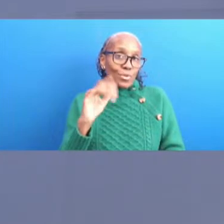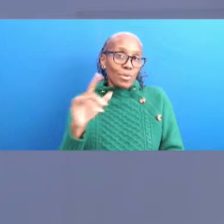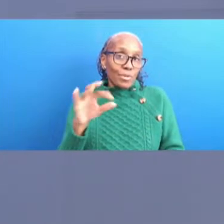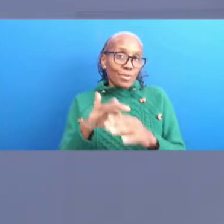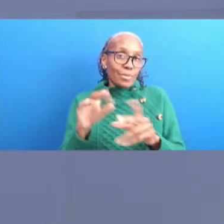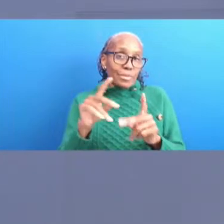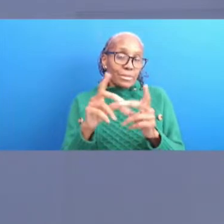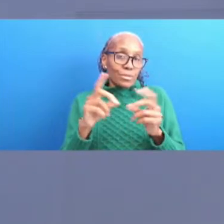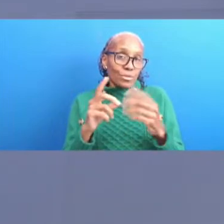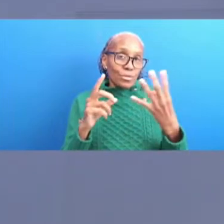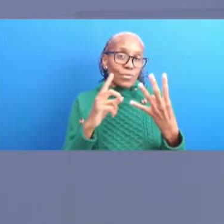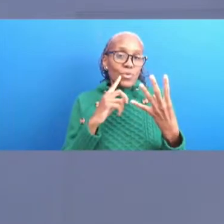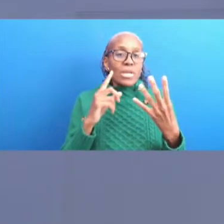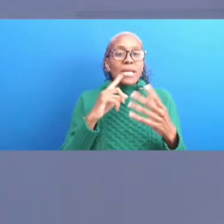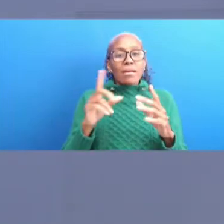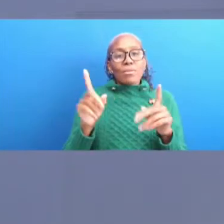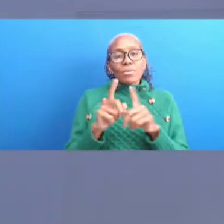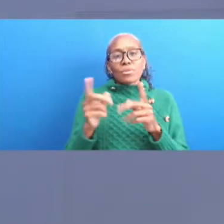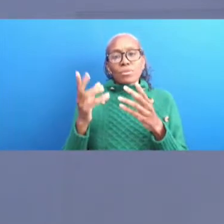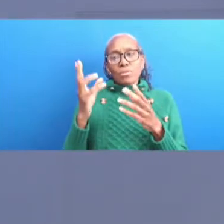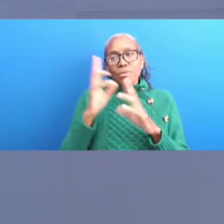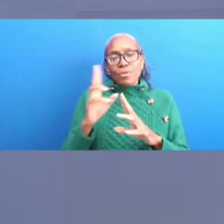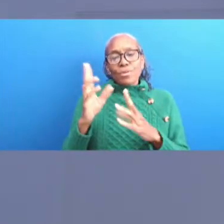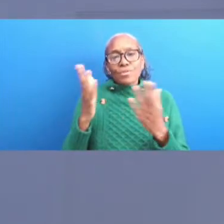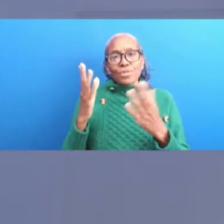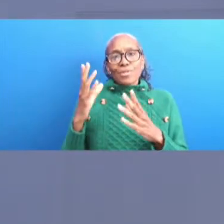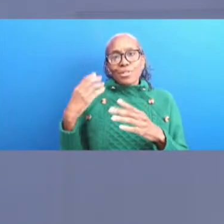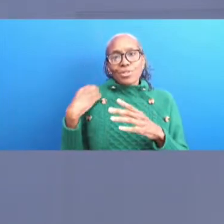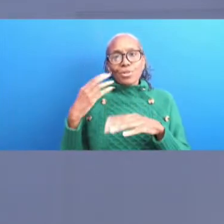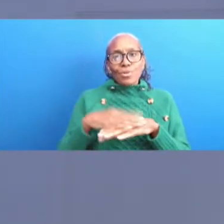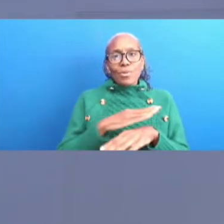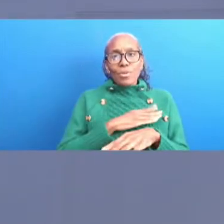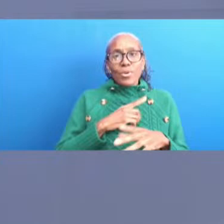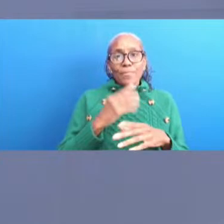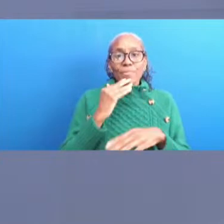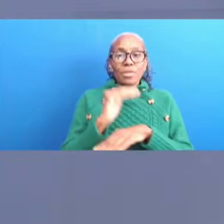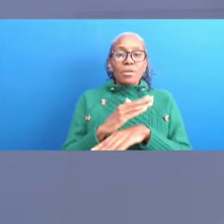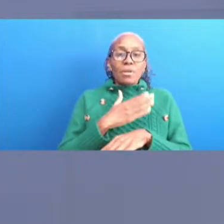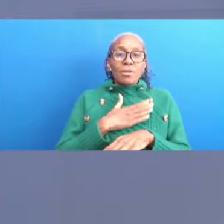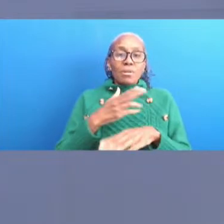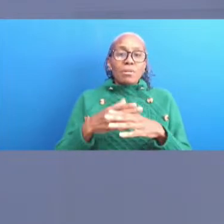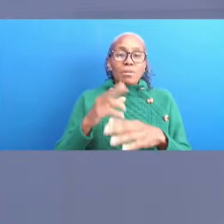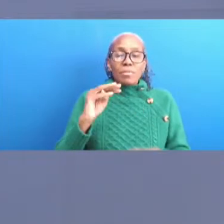AND WELCOME. MY NAME IS MARK TYRRELL. I'VE BEEN ELECTED BY THE PEOPLE OF DISTRICT FOUR ALSO HAVE THE